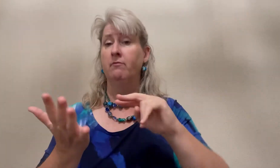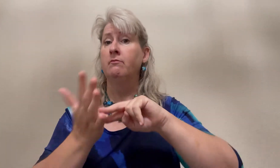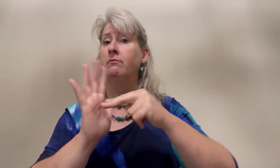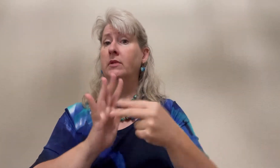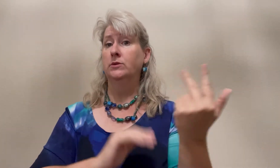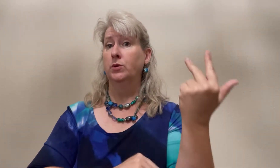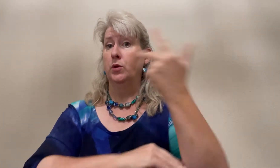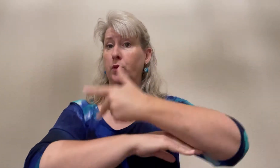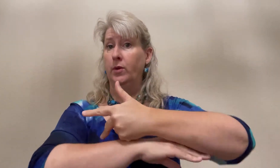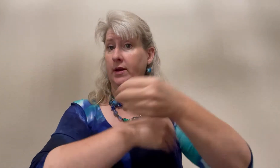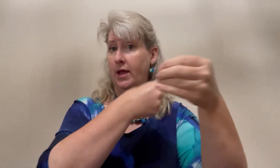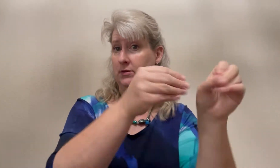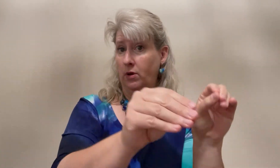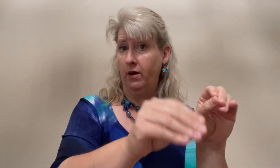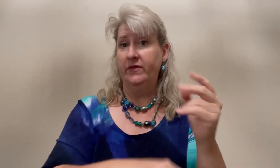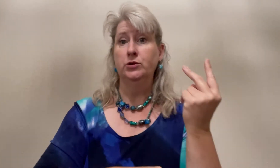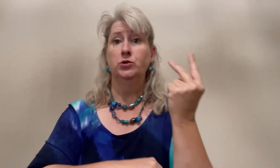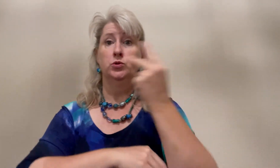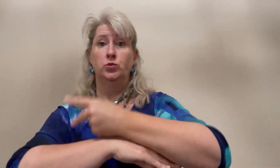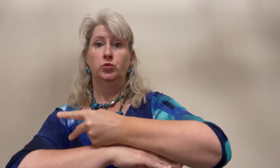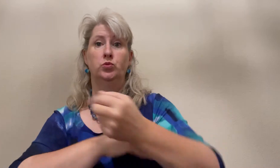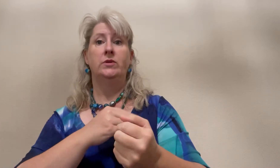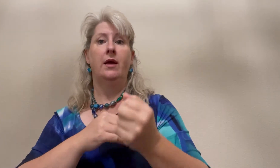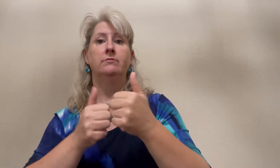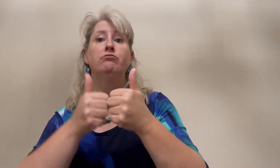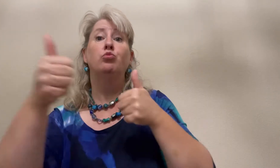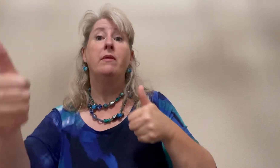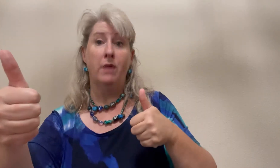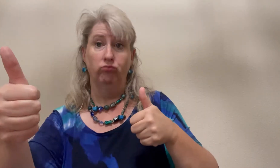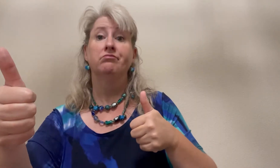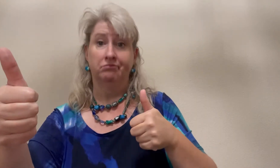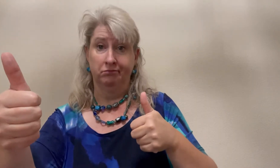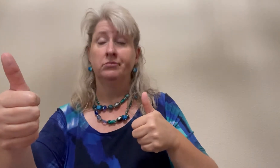which means three days at the office and two days remotely.